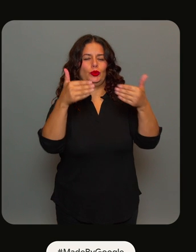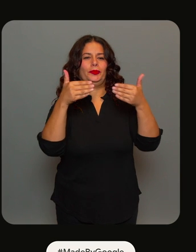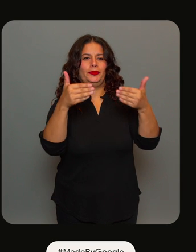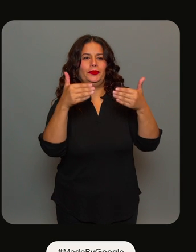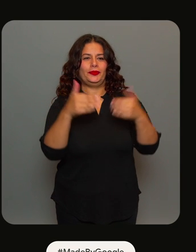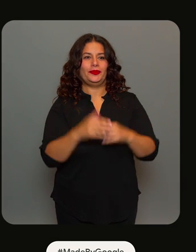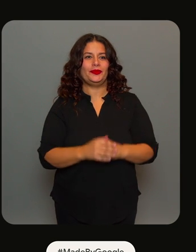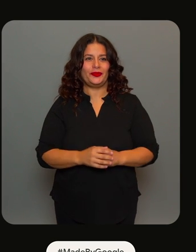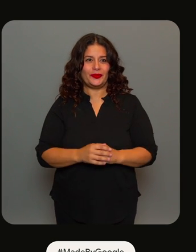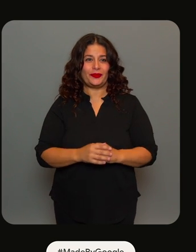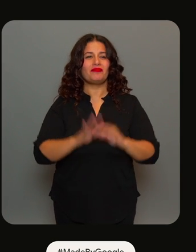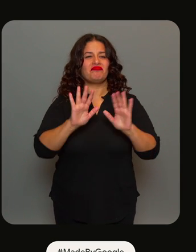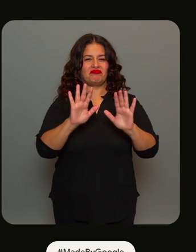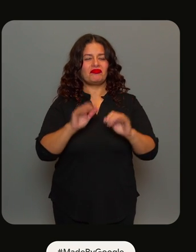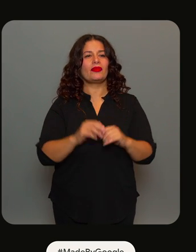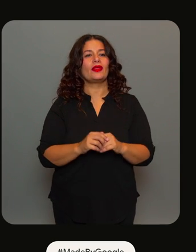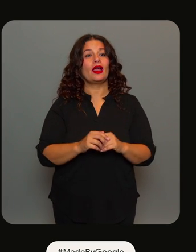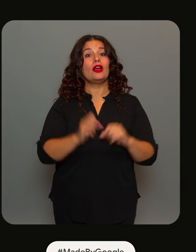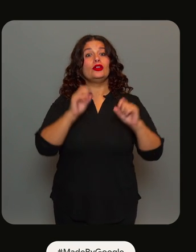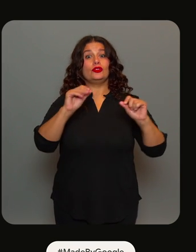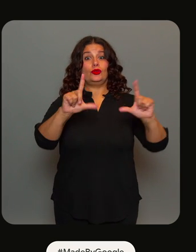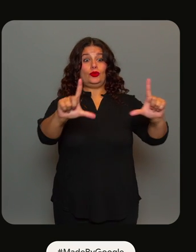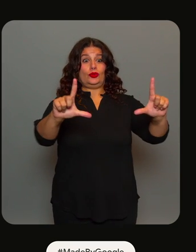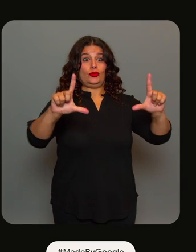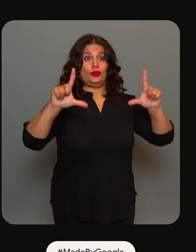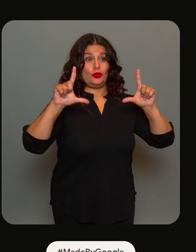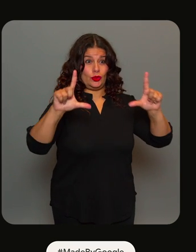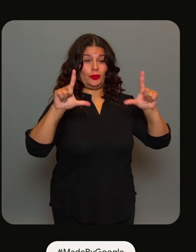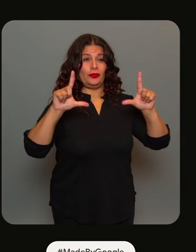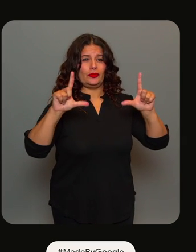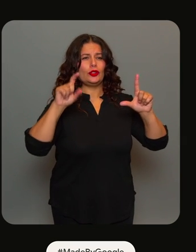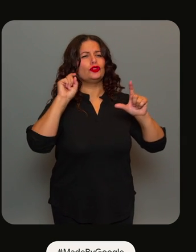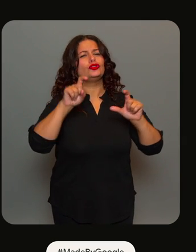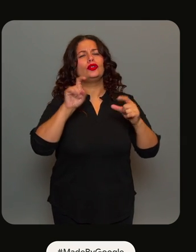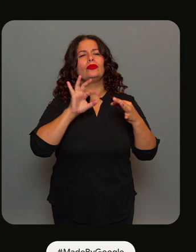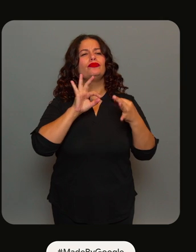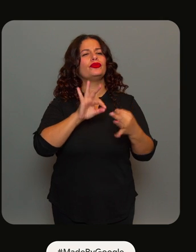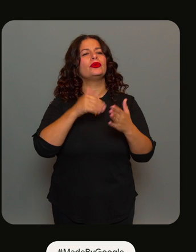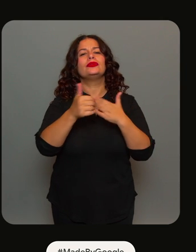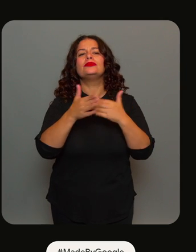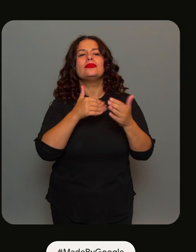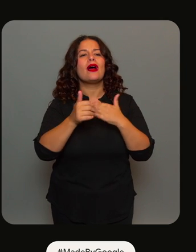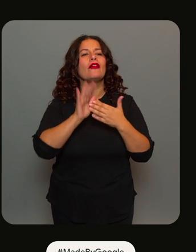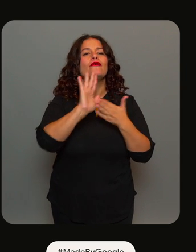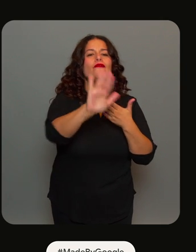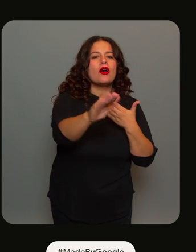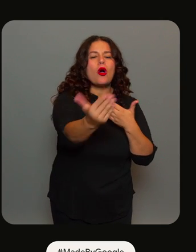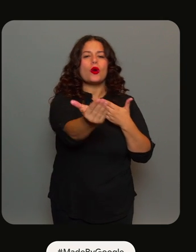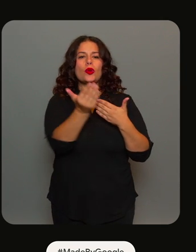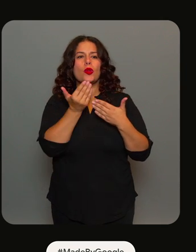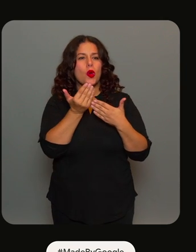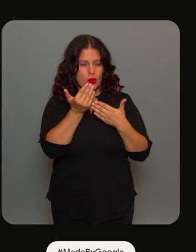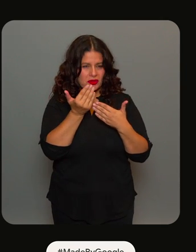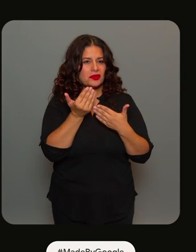But zoomed photos should look great at a range of distances, not just at the telephoto's optical zoom.